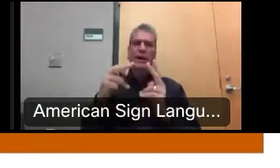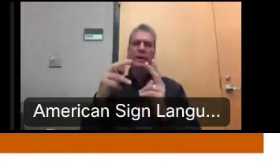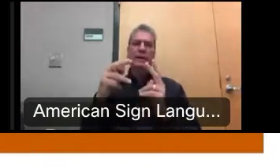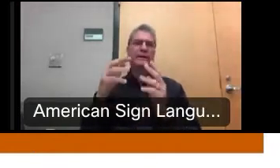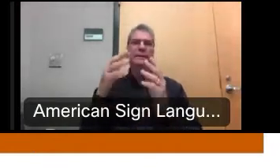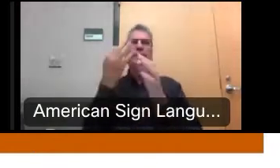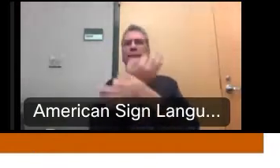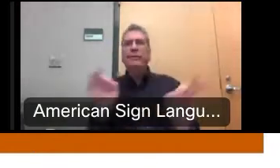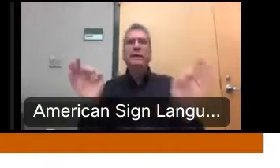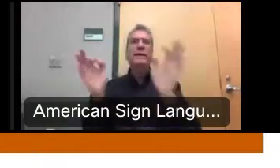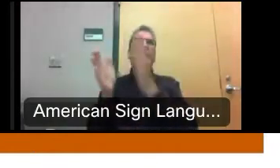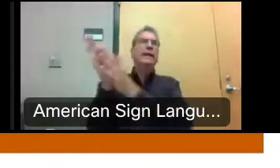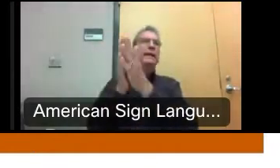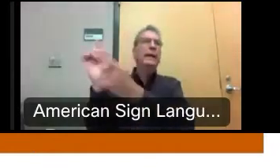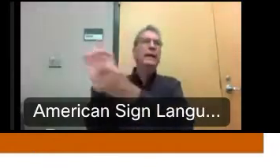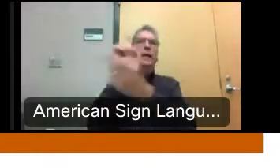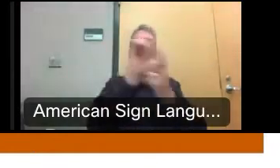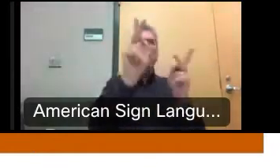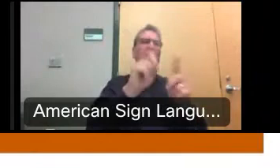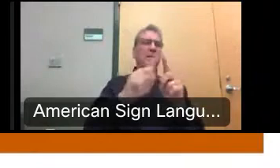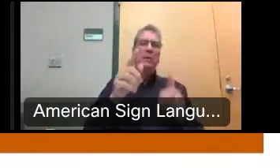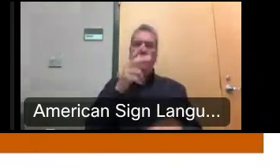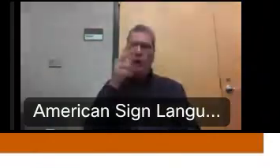And so 1 of my faculty colleagues studies, how do you break bad news?